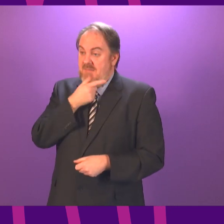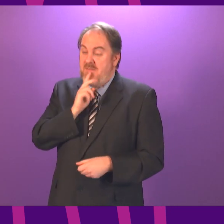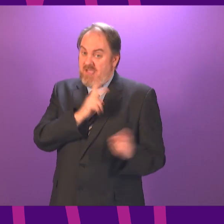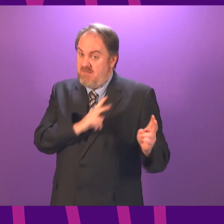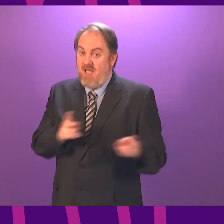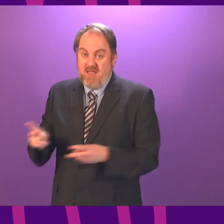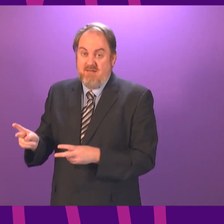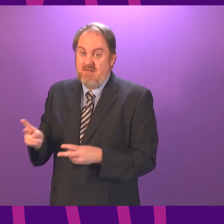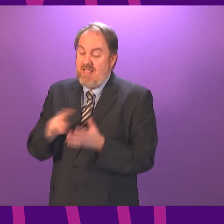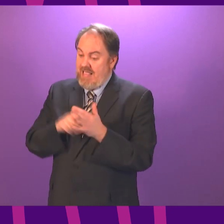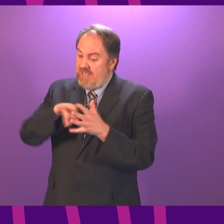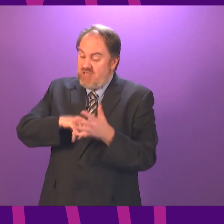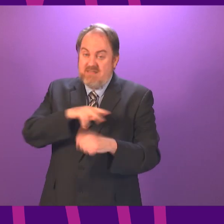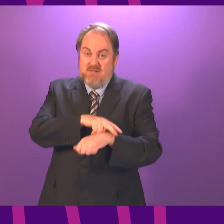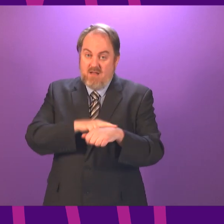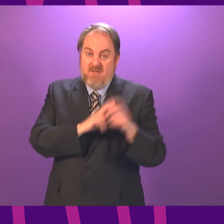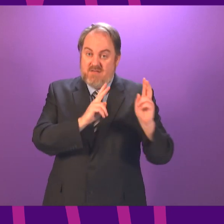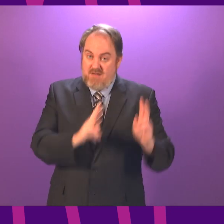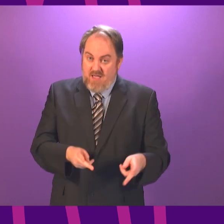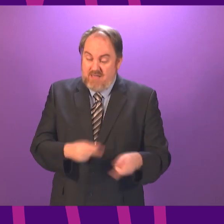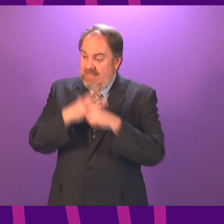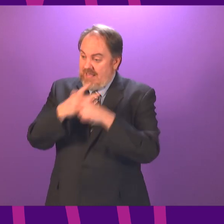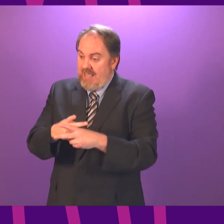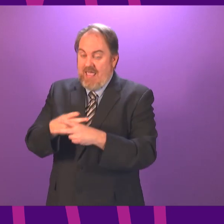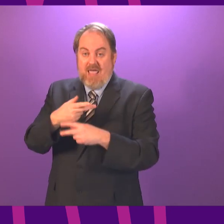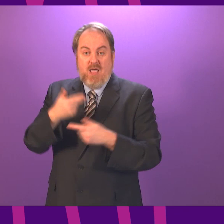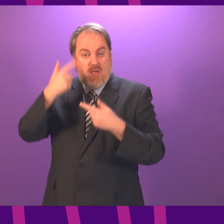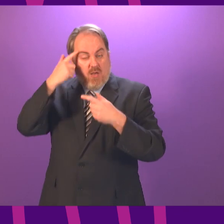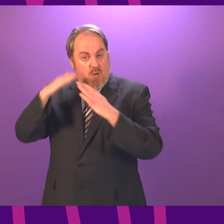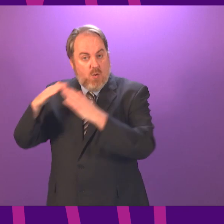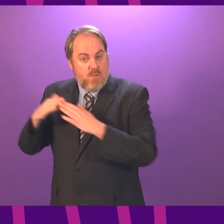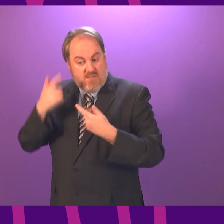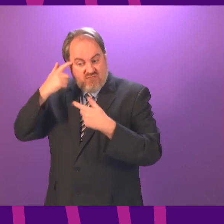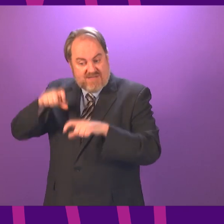the lives of care home residents, and they built up over a decade of delay. The Auditor